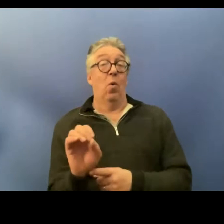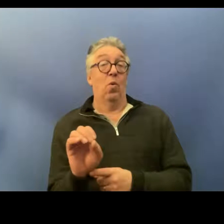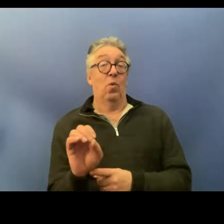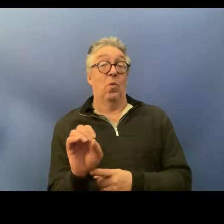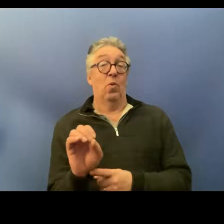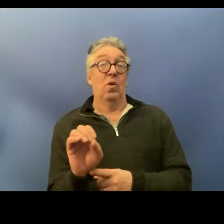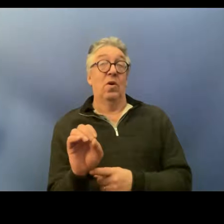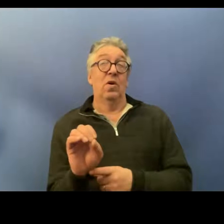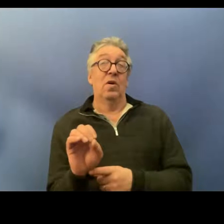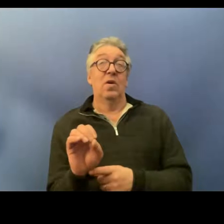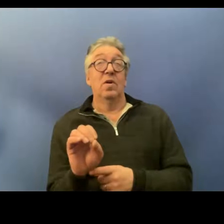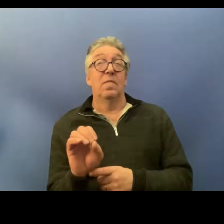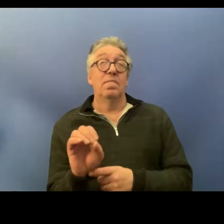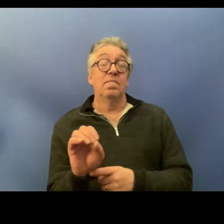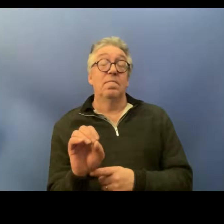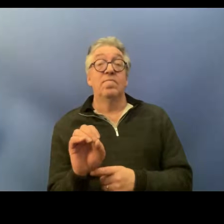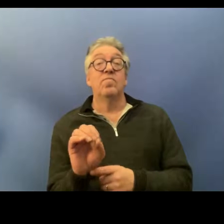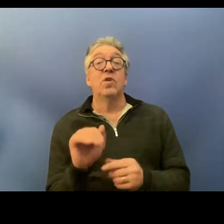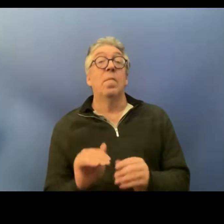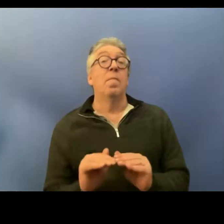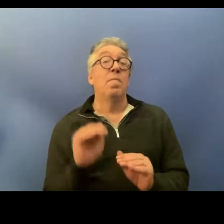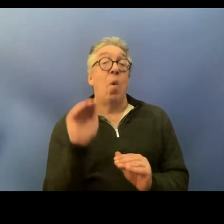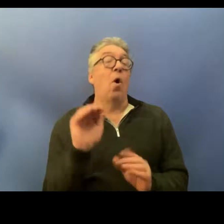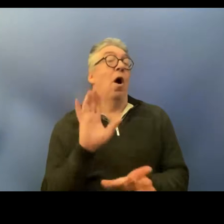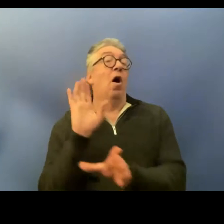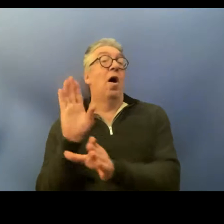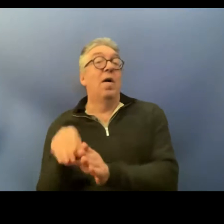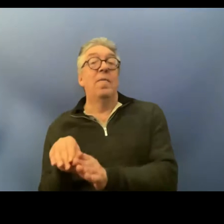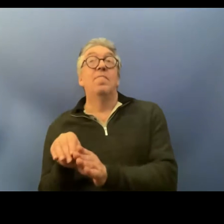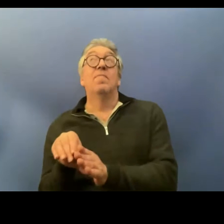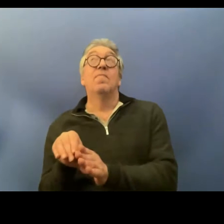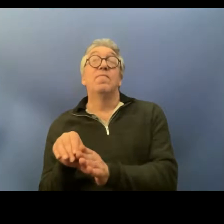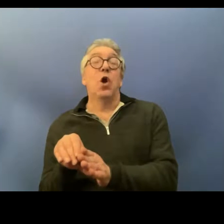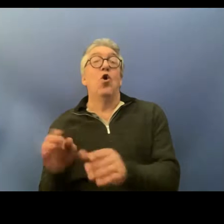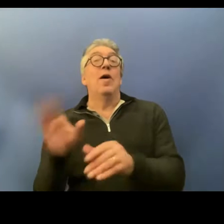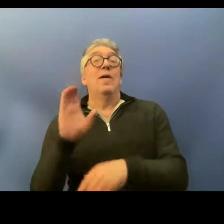in the new citizen-generated data agenda.